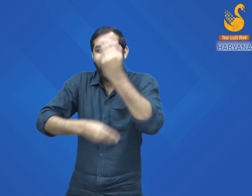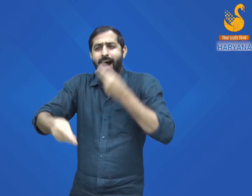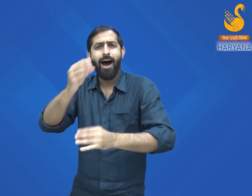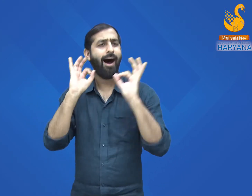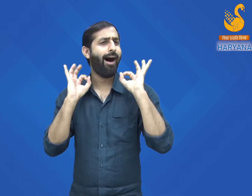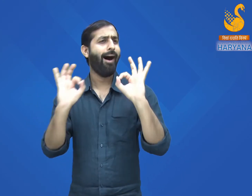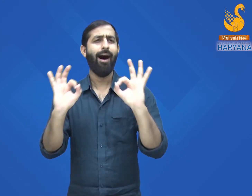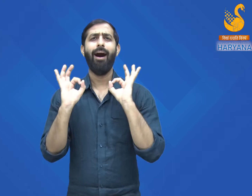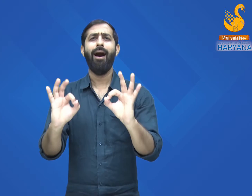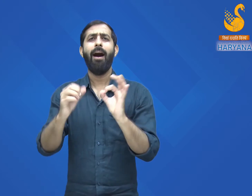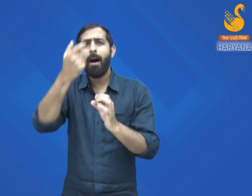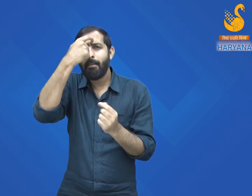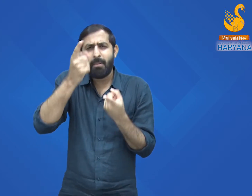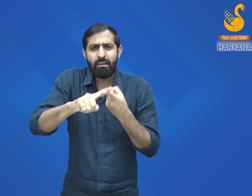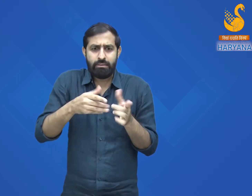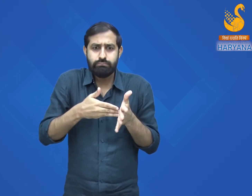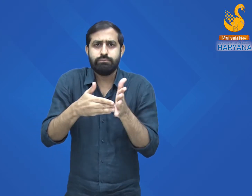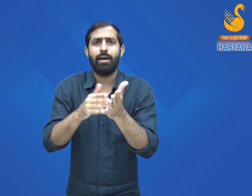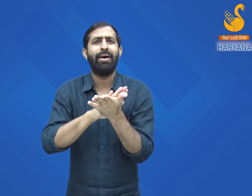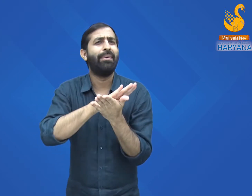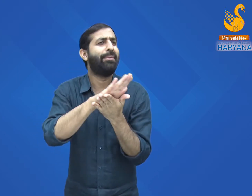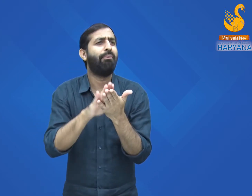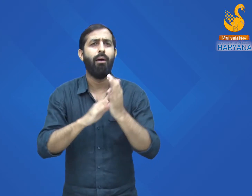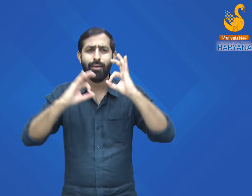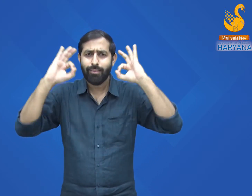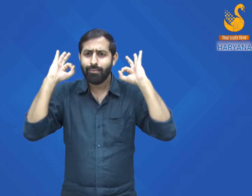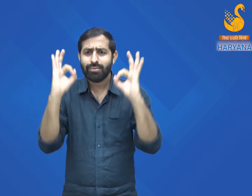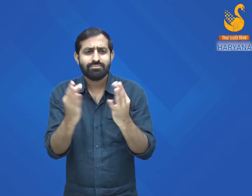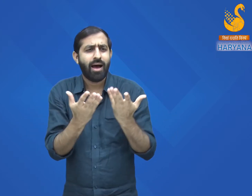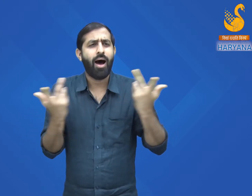but do we face challenges when we travel from one city or state to the other. No,